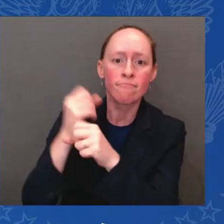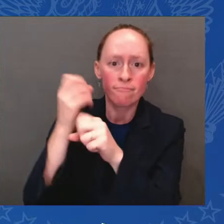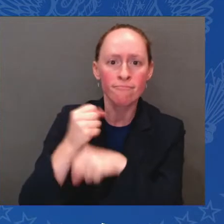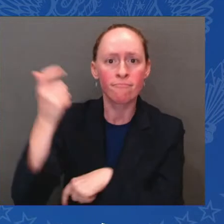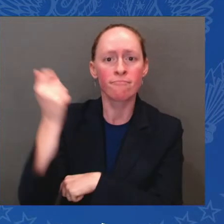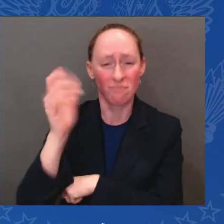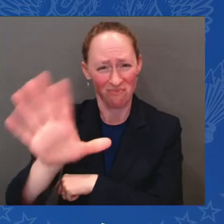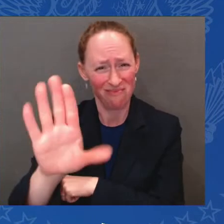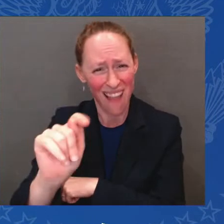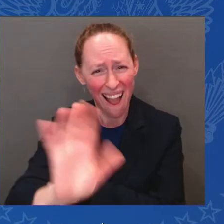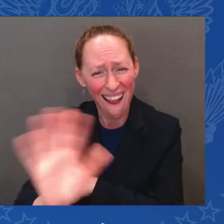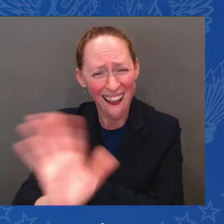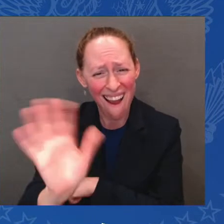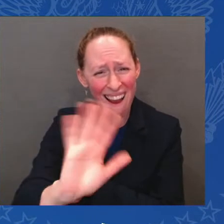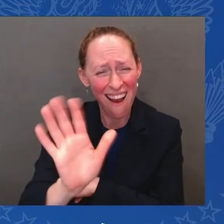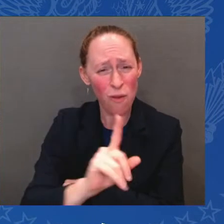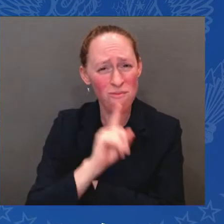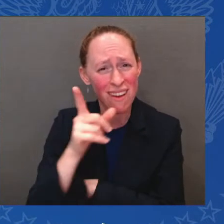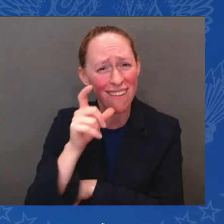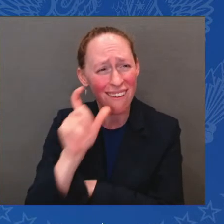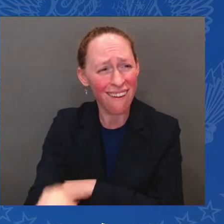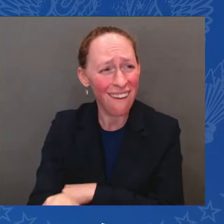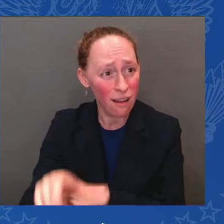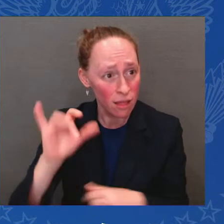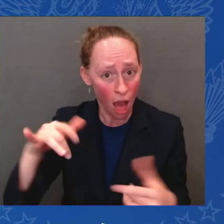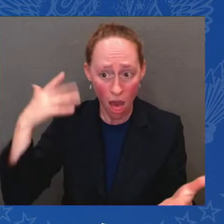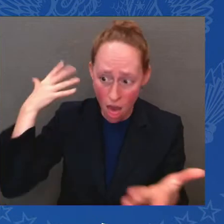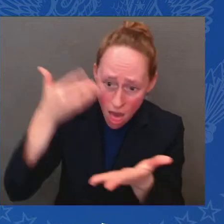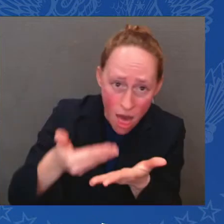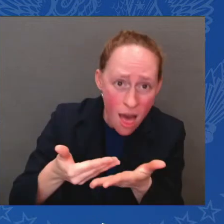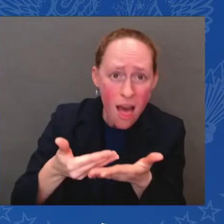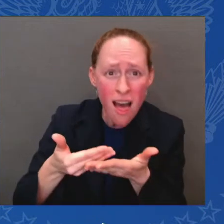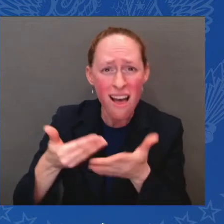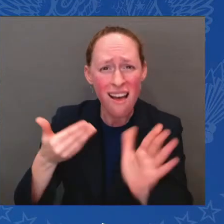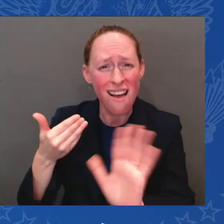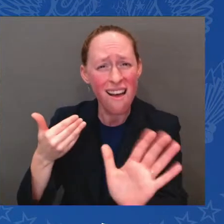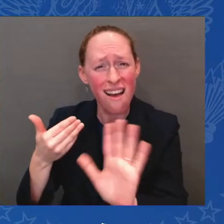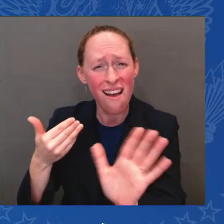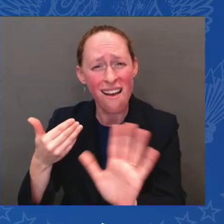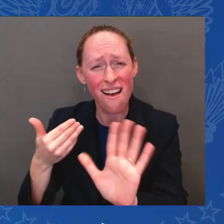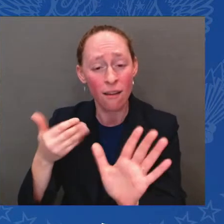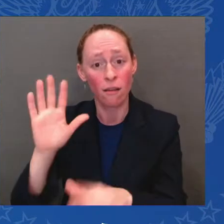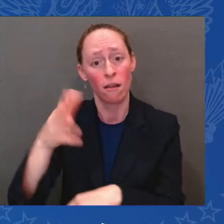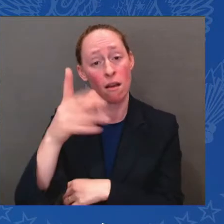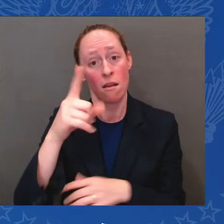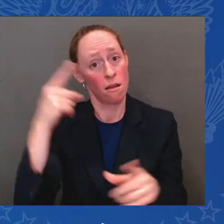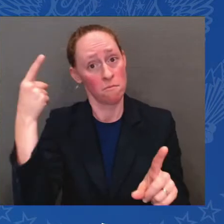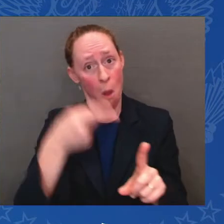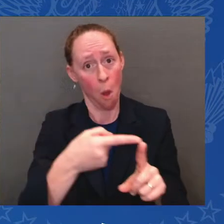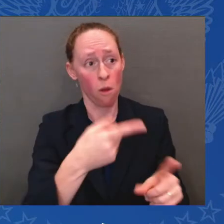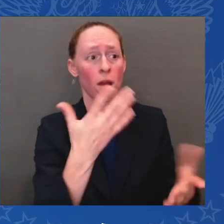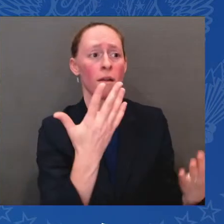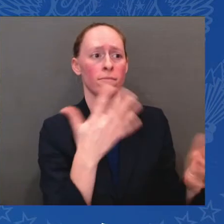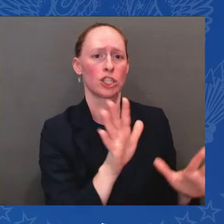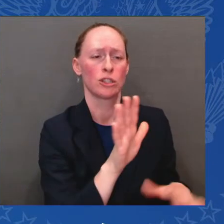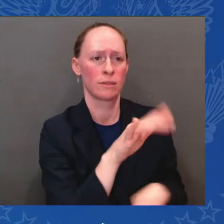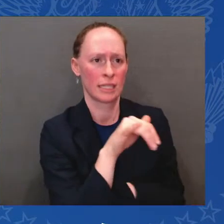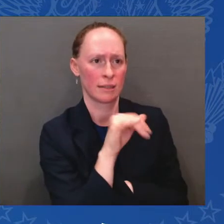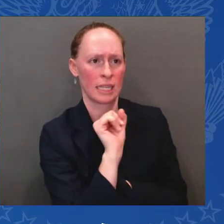and keep your word when you give it in the Congress. A few months ago, after a long negotiation between myself